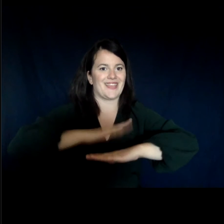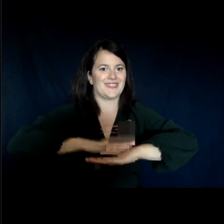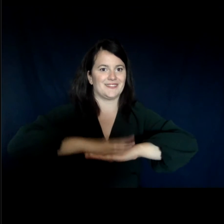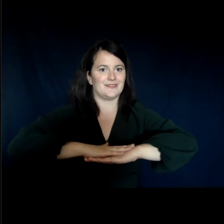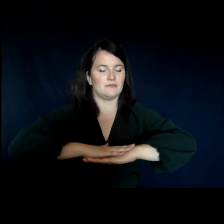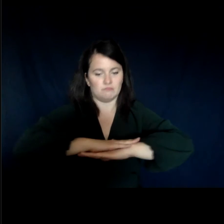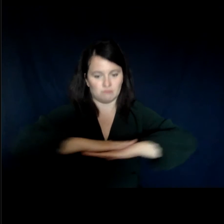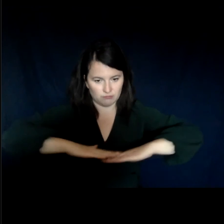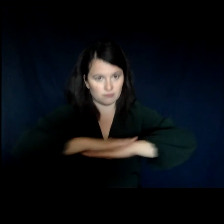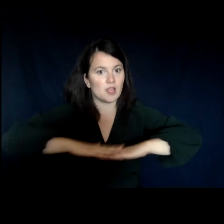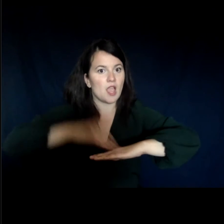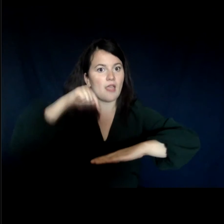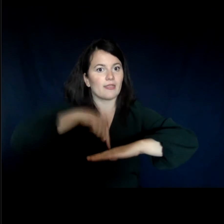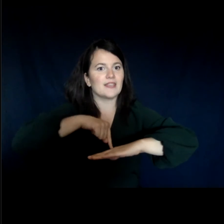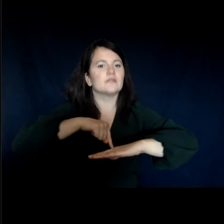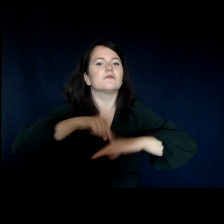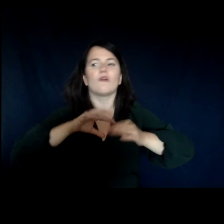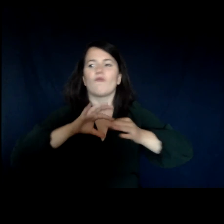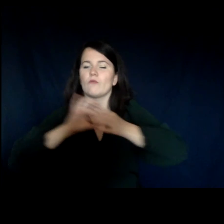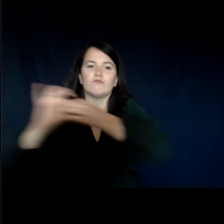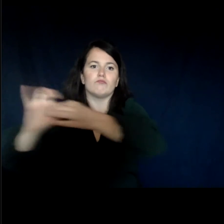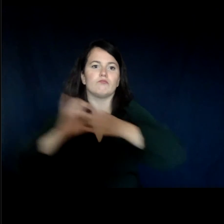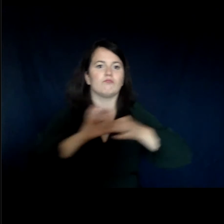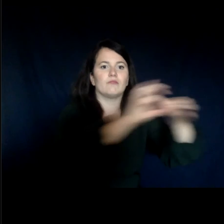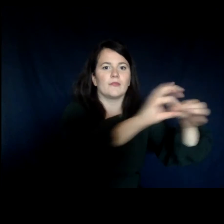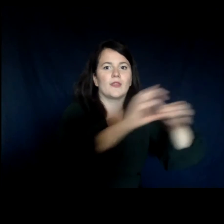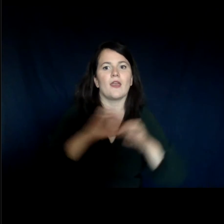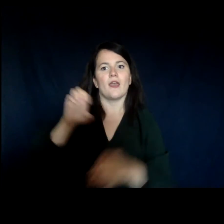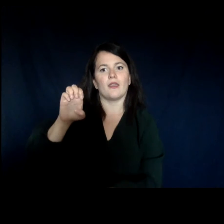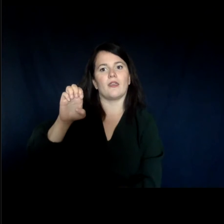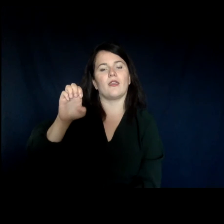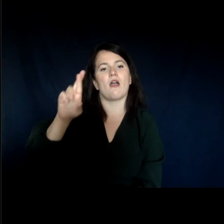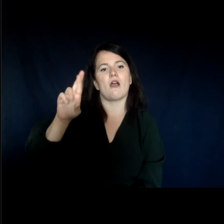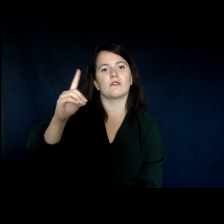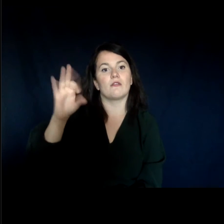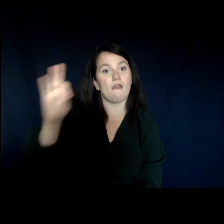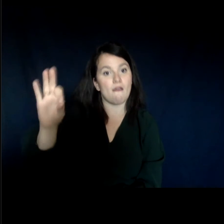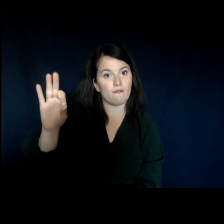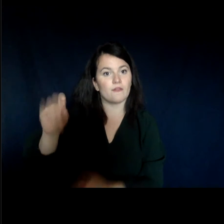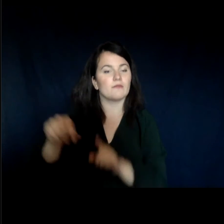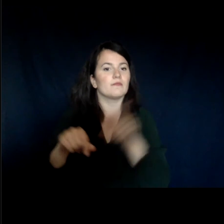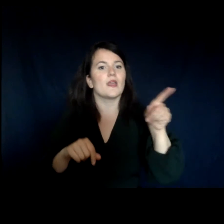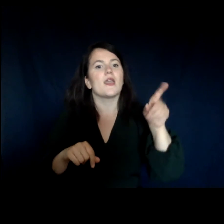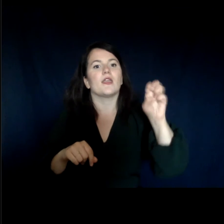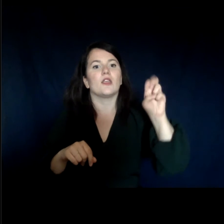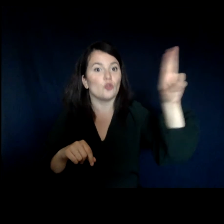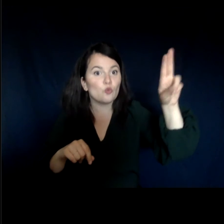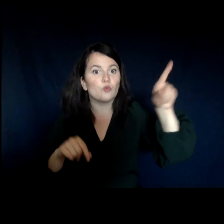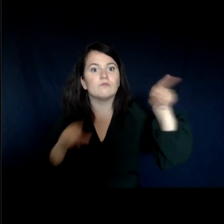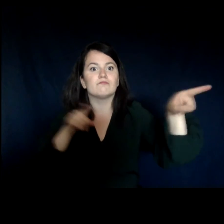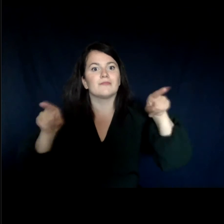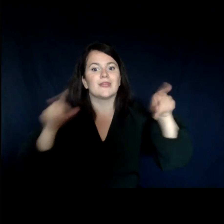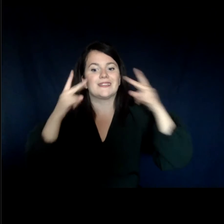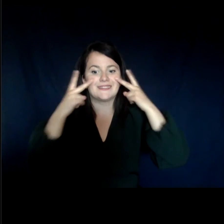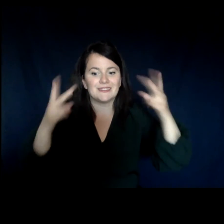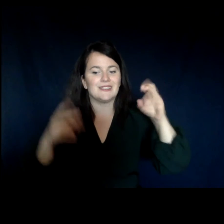and the ESF team and the ERDF team. And what is happening on the ground. If we don't bridge the gap,